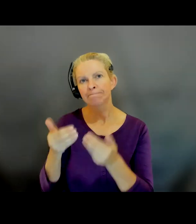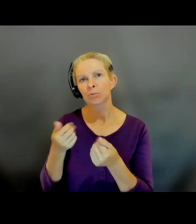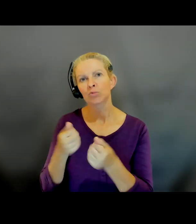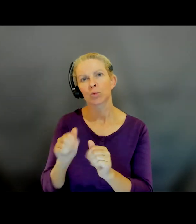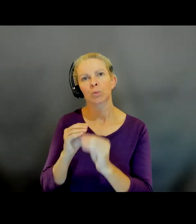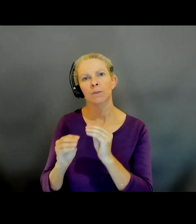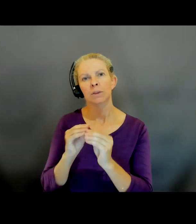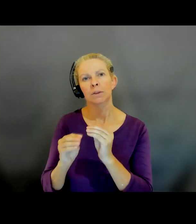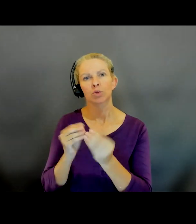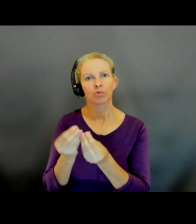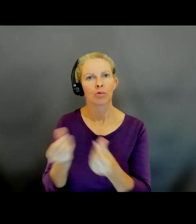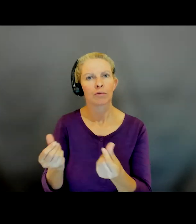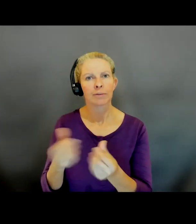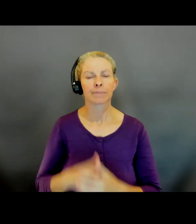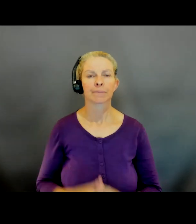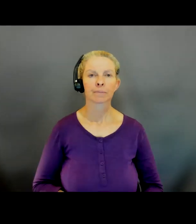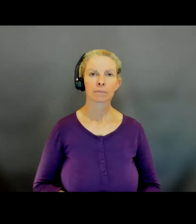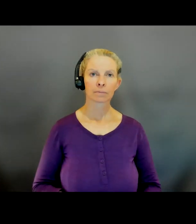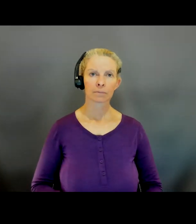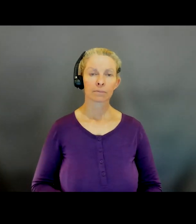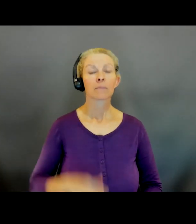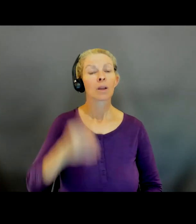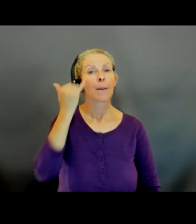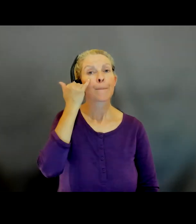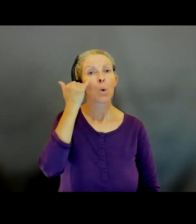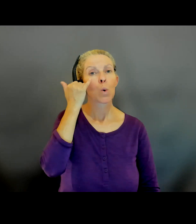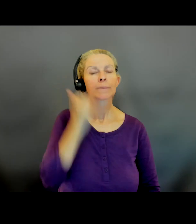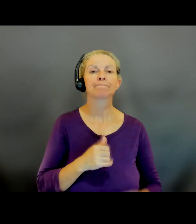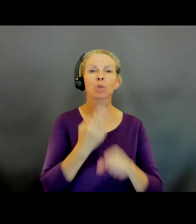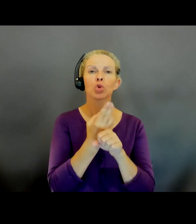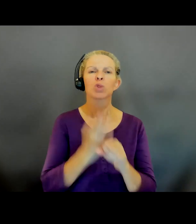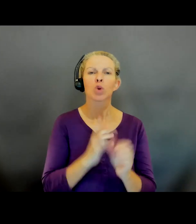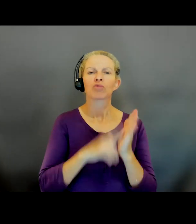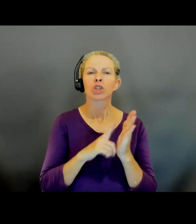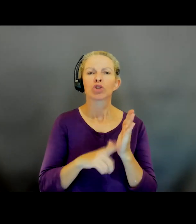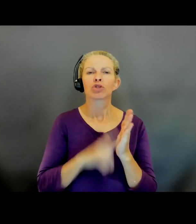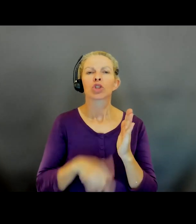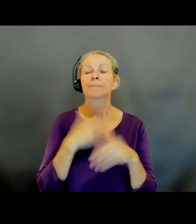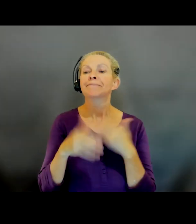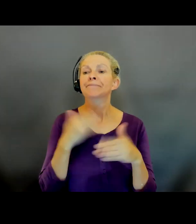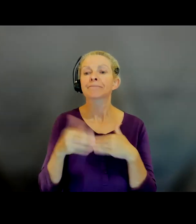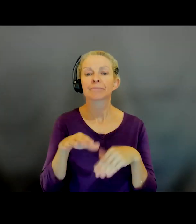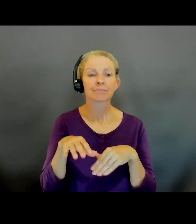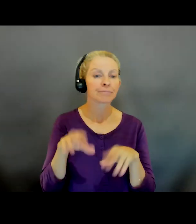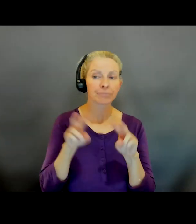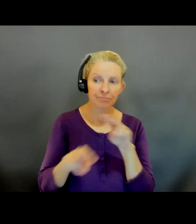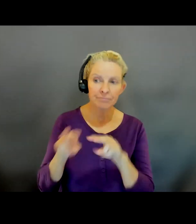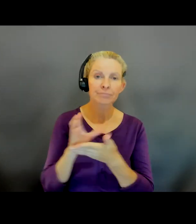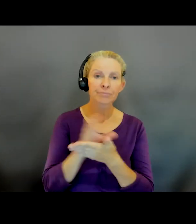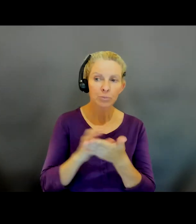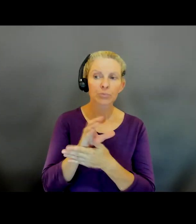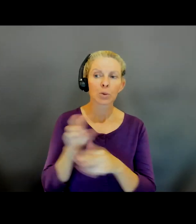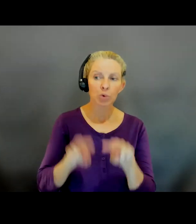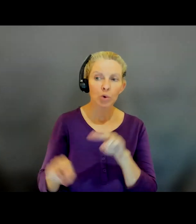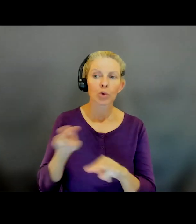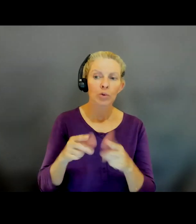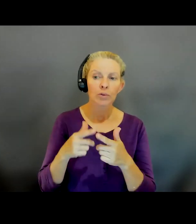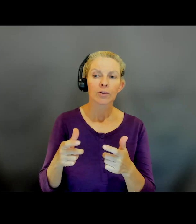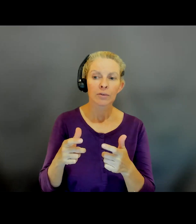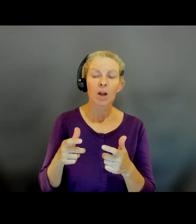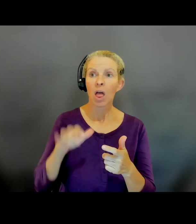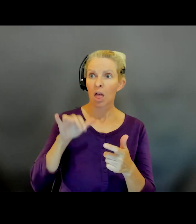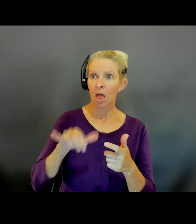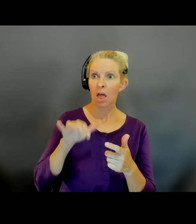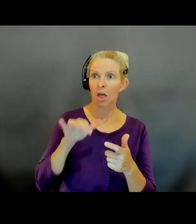research has uncovered problem X for your users, then let them know that somewhere on your project,